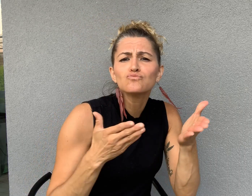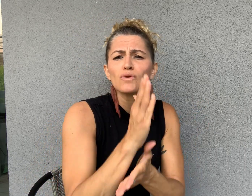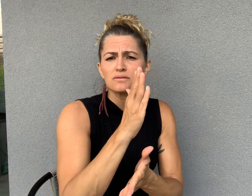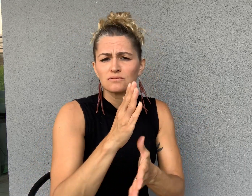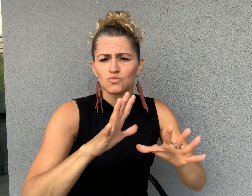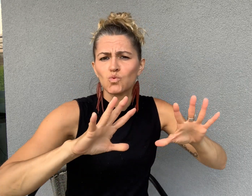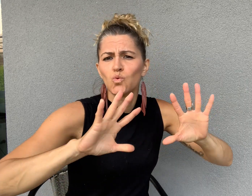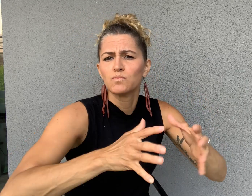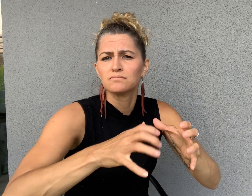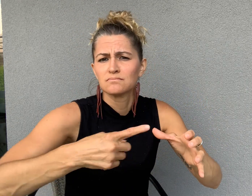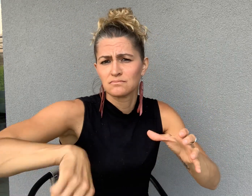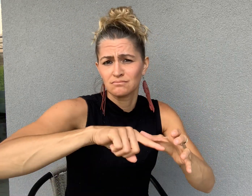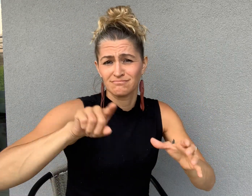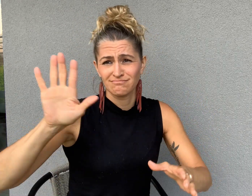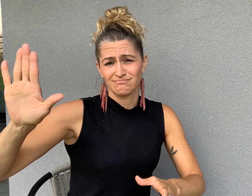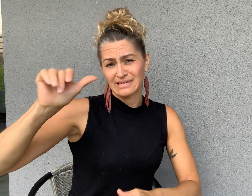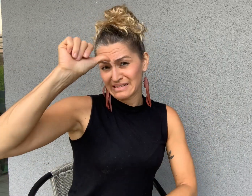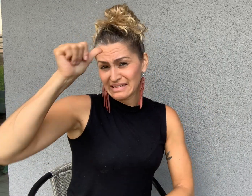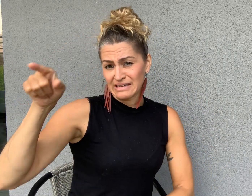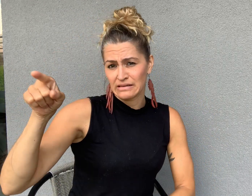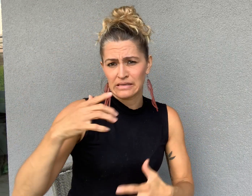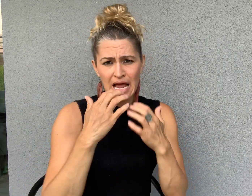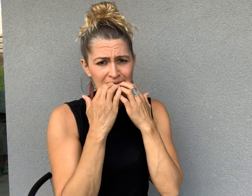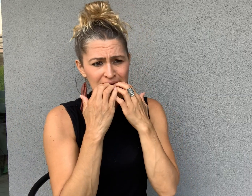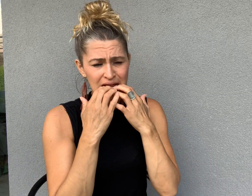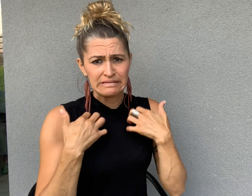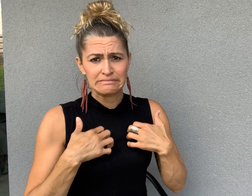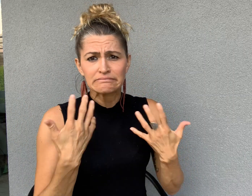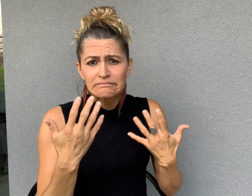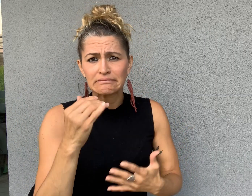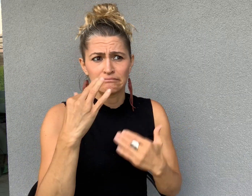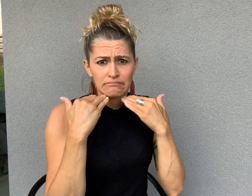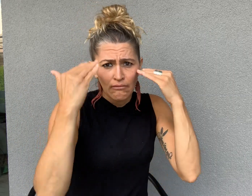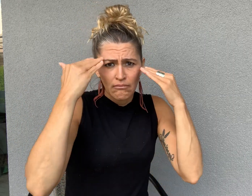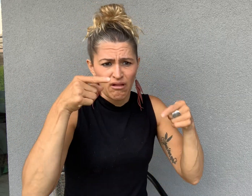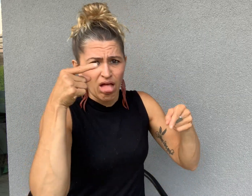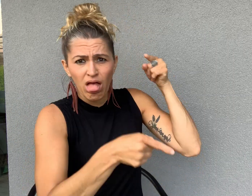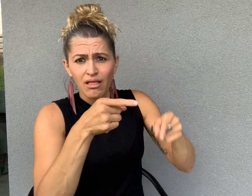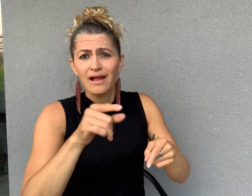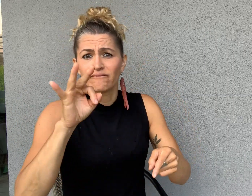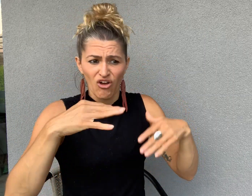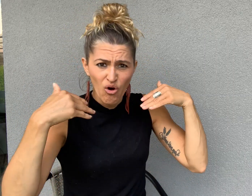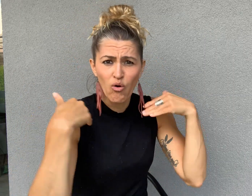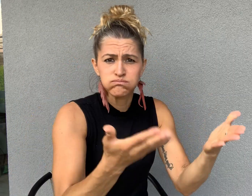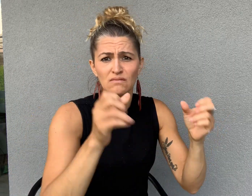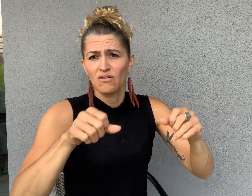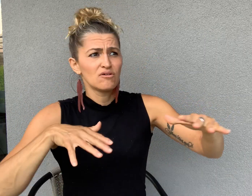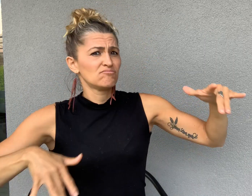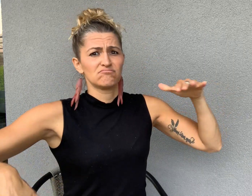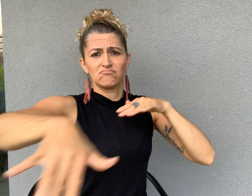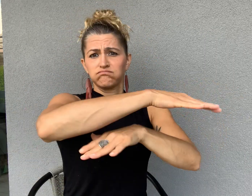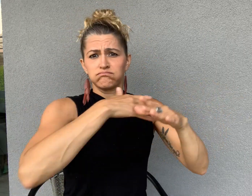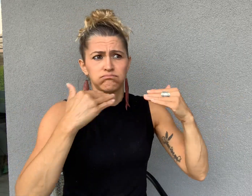in India feared that if humiliation were legal